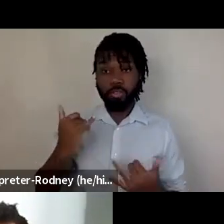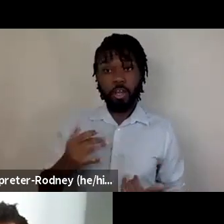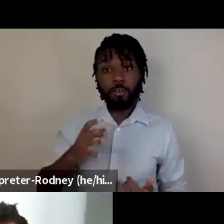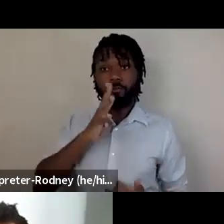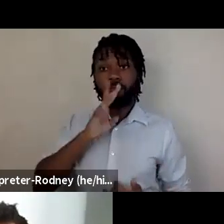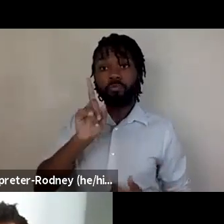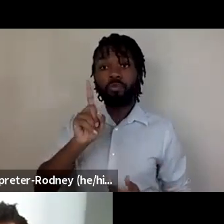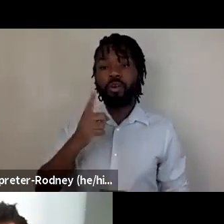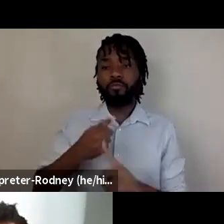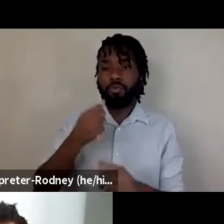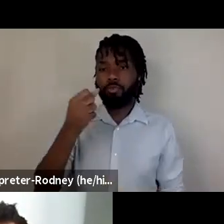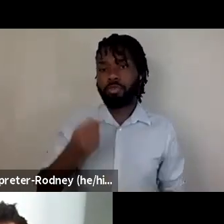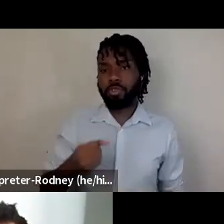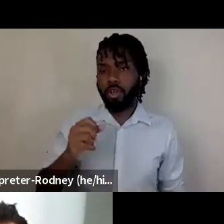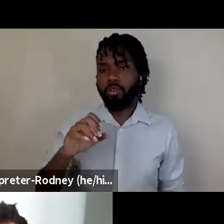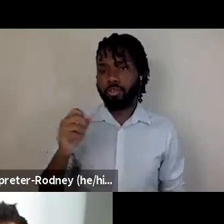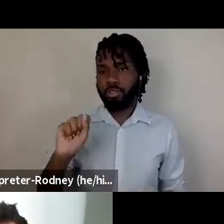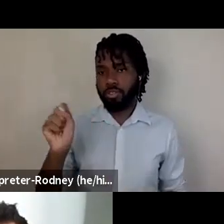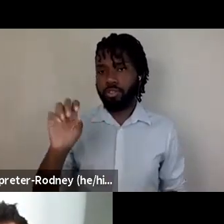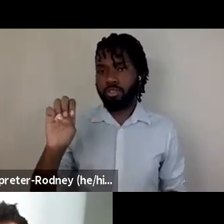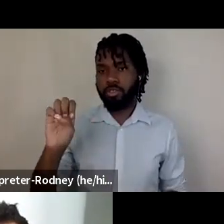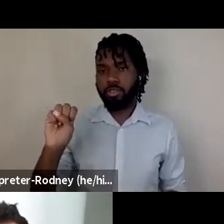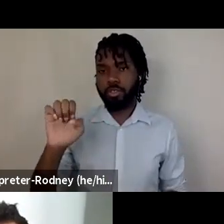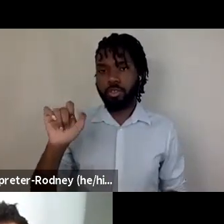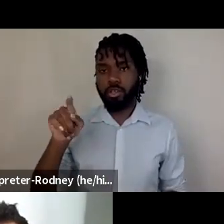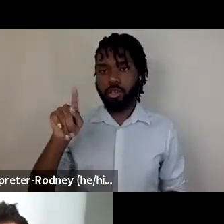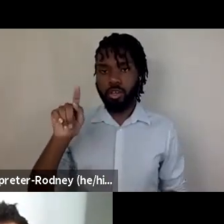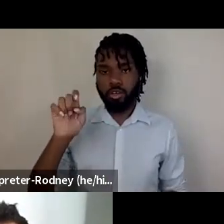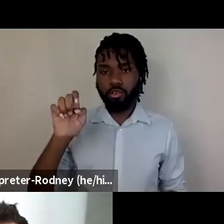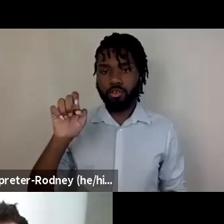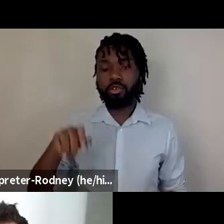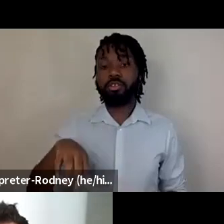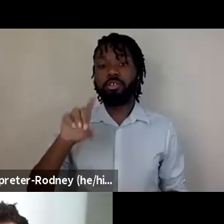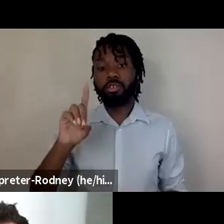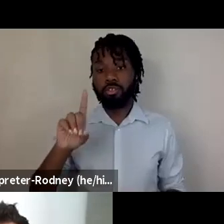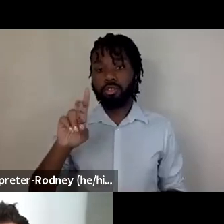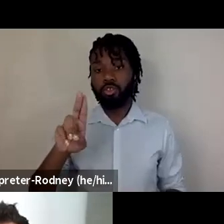on Duwamish D-U-W-A-M-I-S-H, territory,